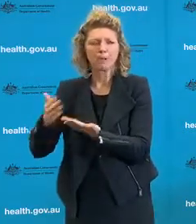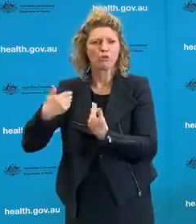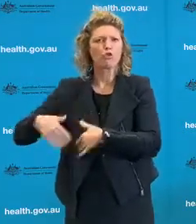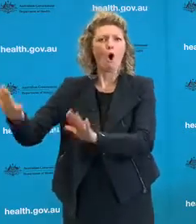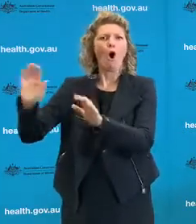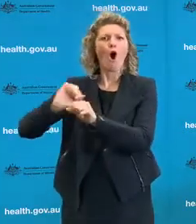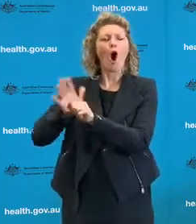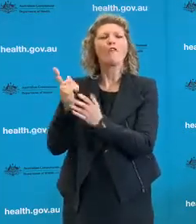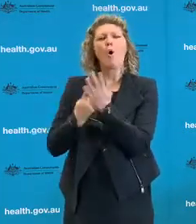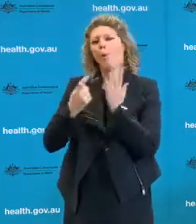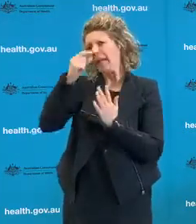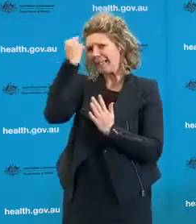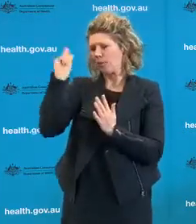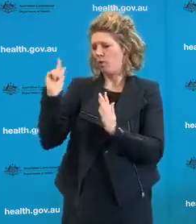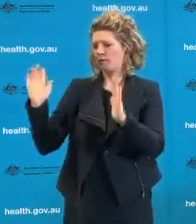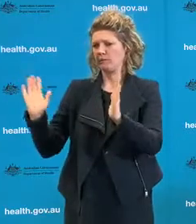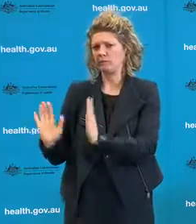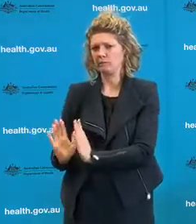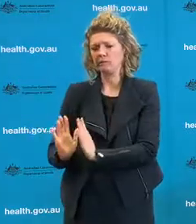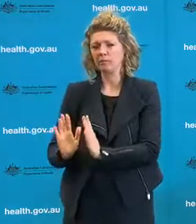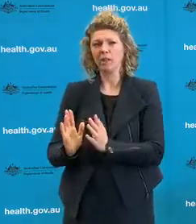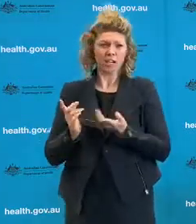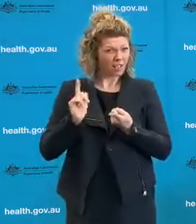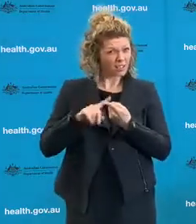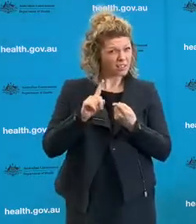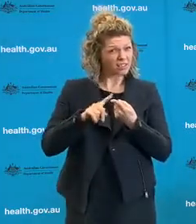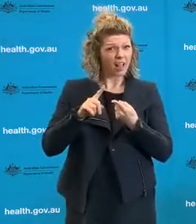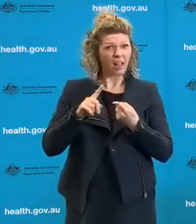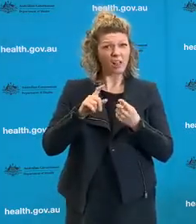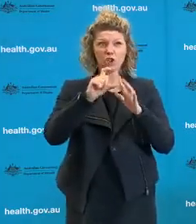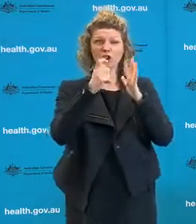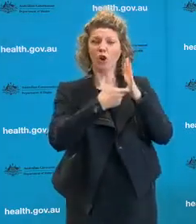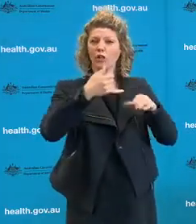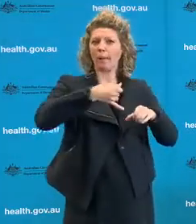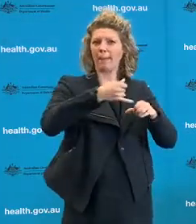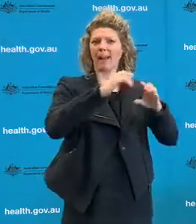the official advice, is that the way that Victoria should be moving out of